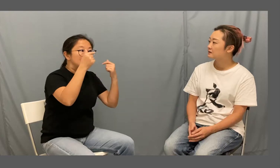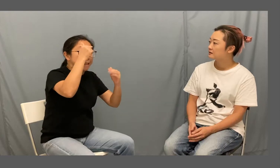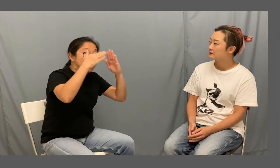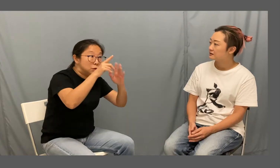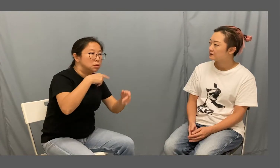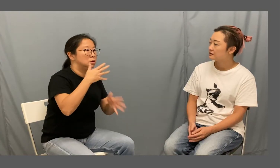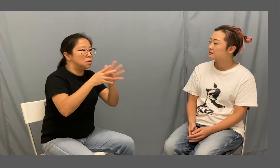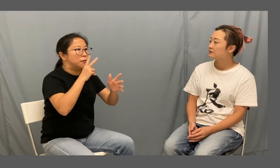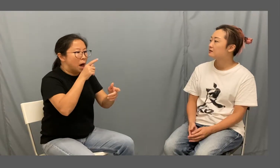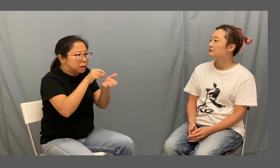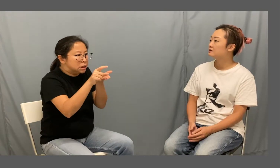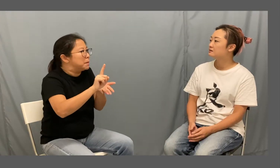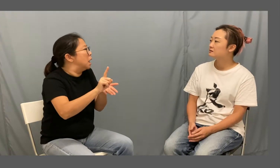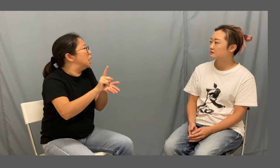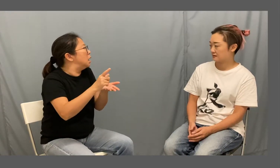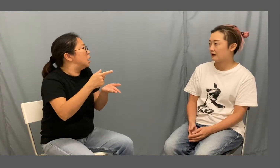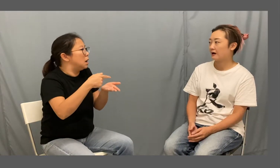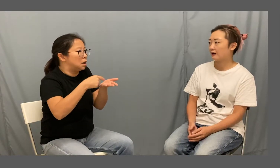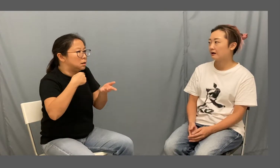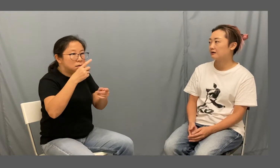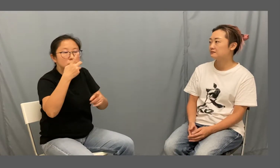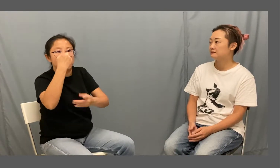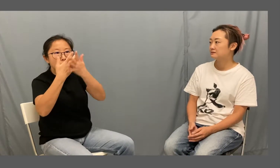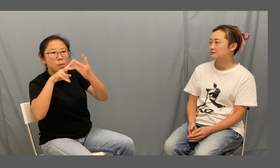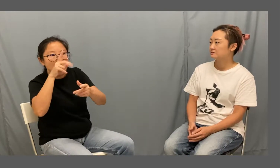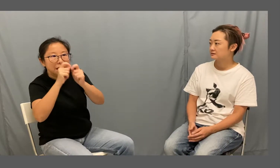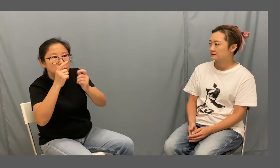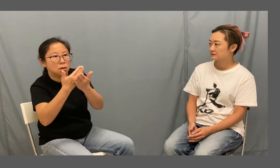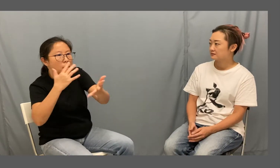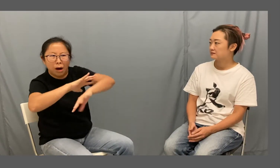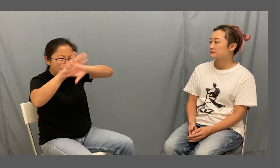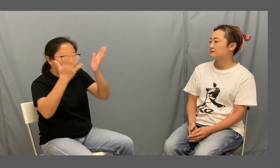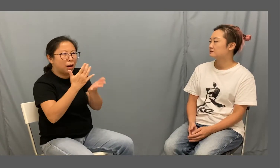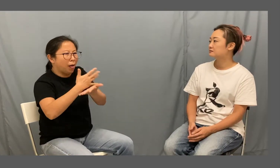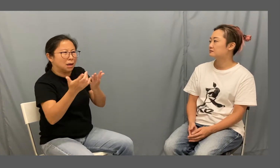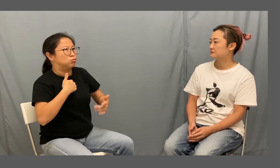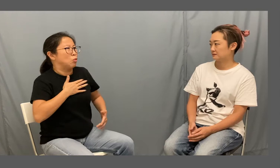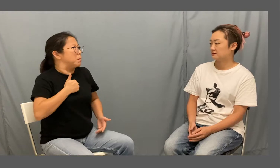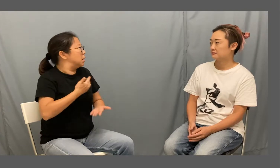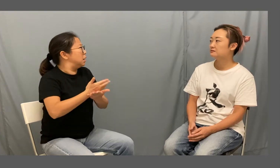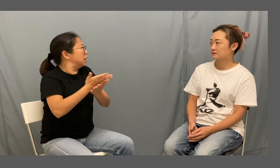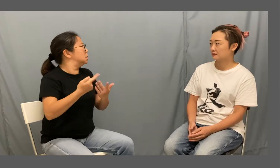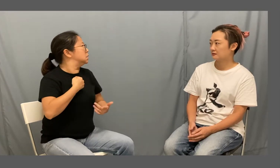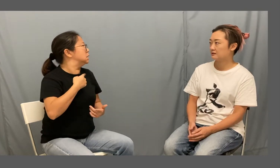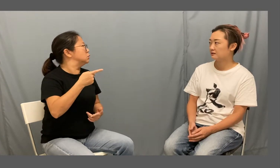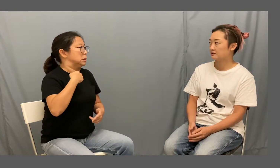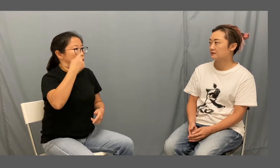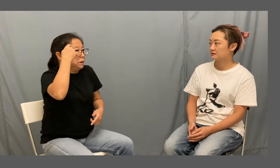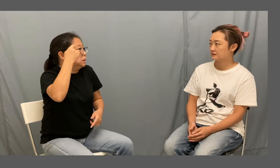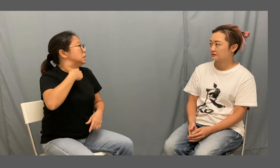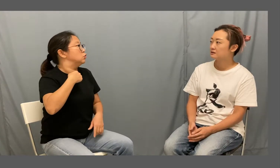Do your prep work before heading to a medical assignment, as an example Make effort to prepare yourself